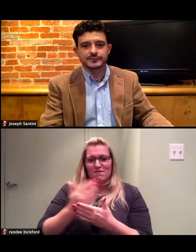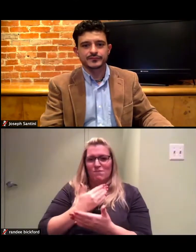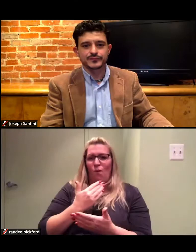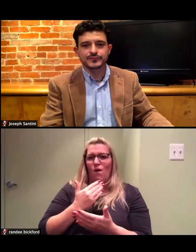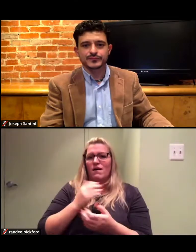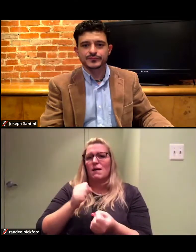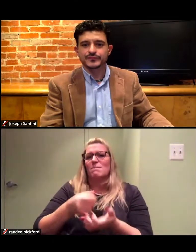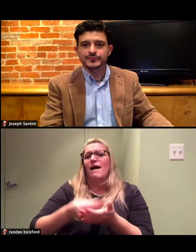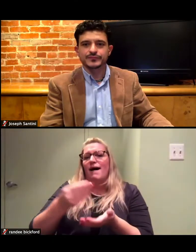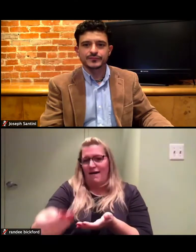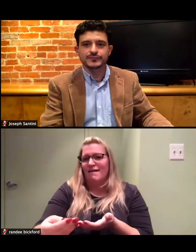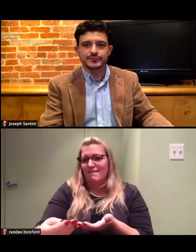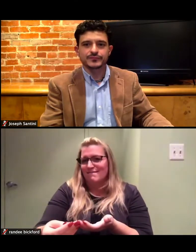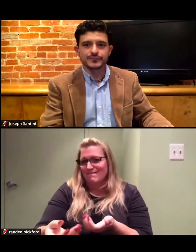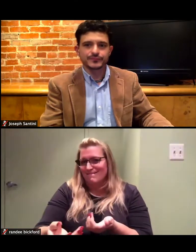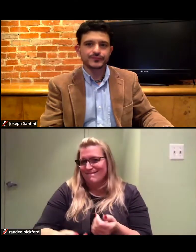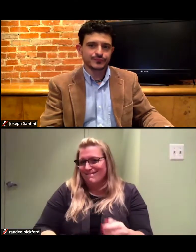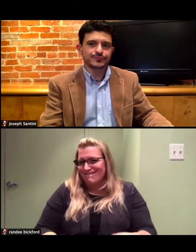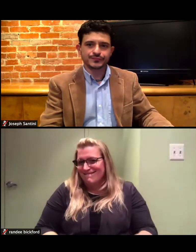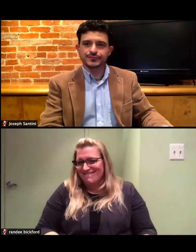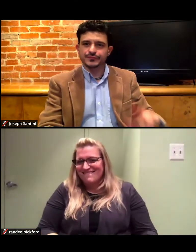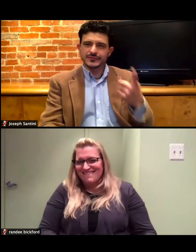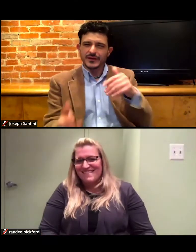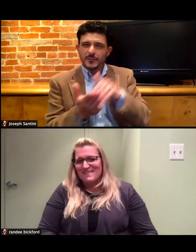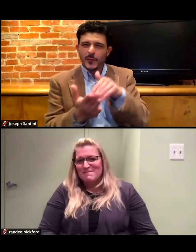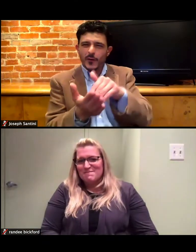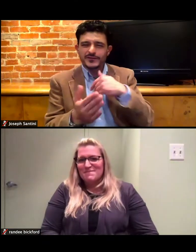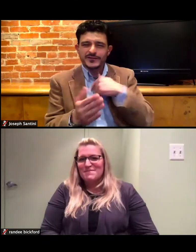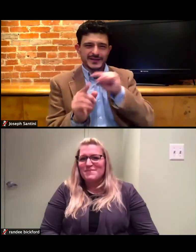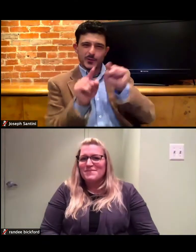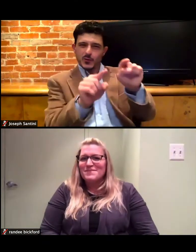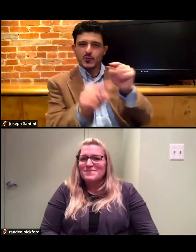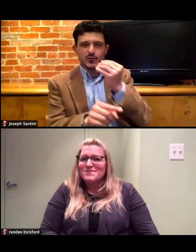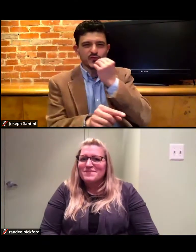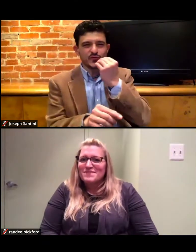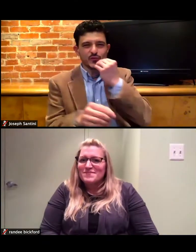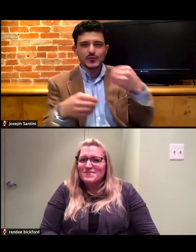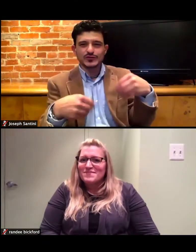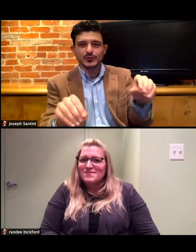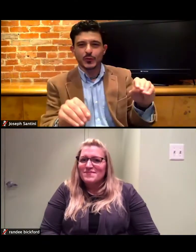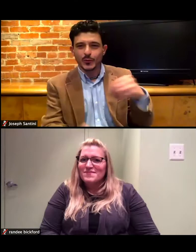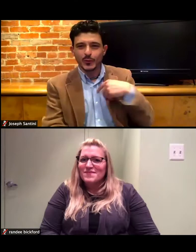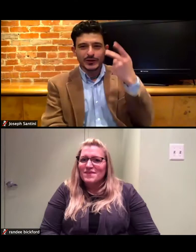because of limited resources. So, they have practiced choosing one thing.